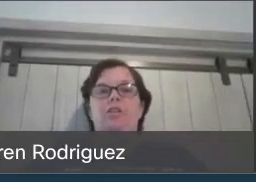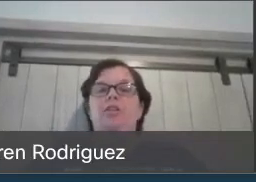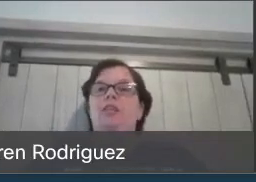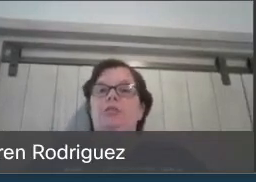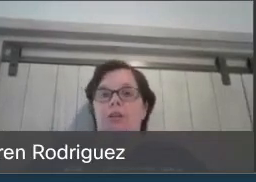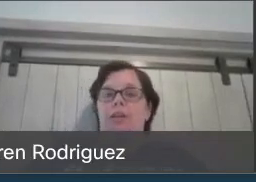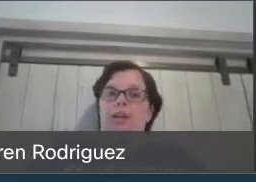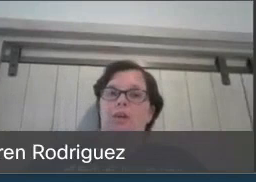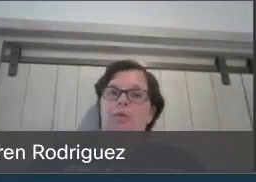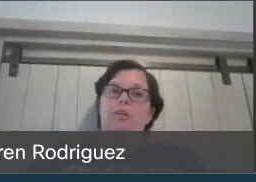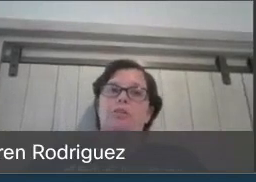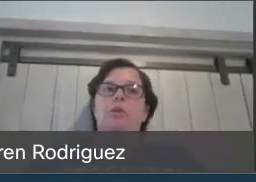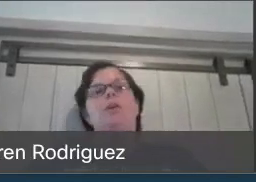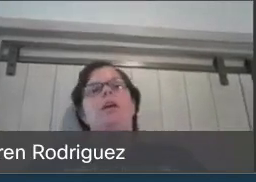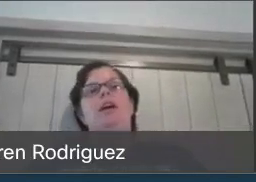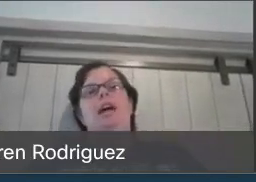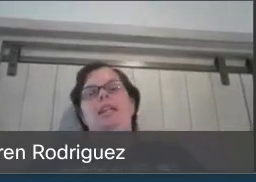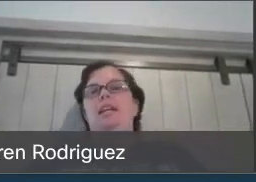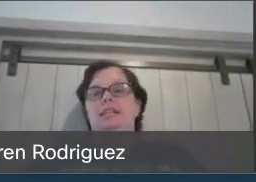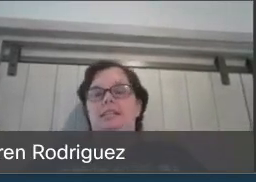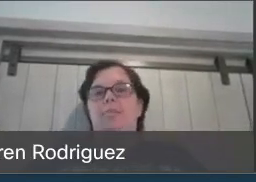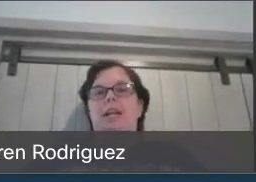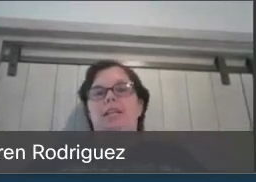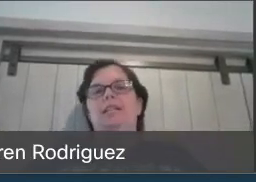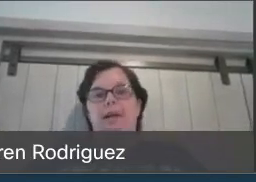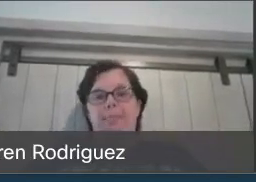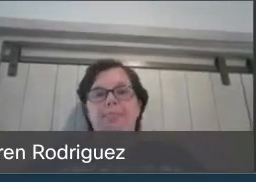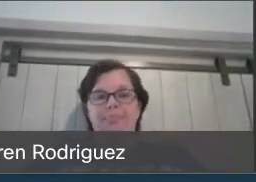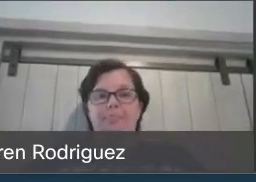make sure that they know they're in control and that they can stop at any time.